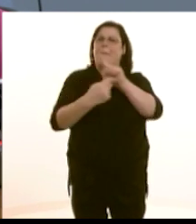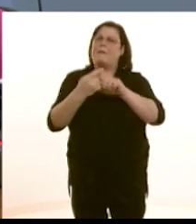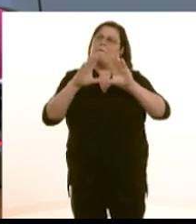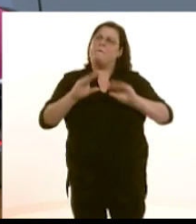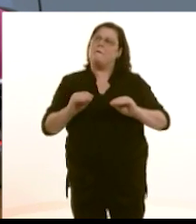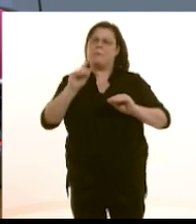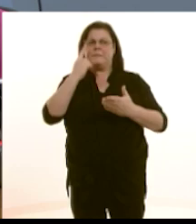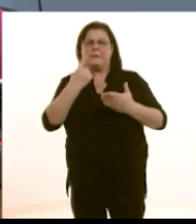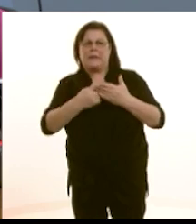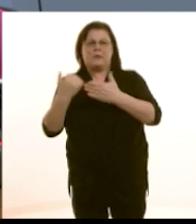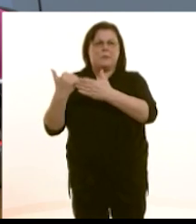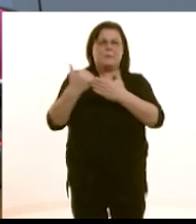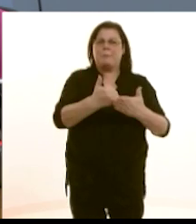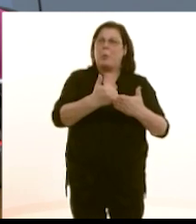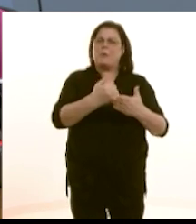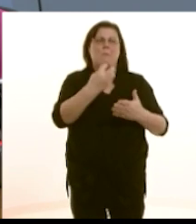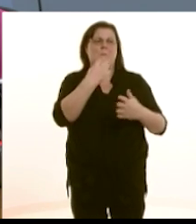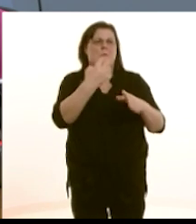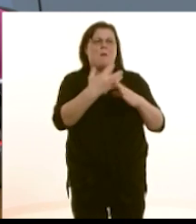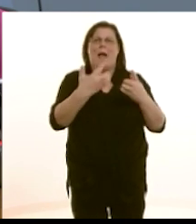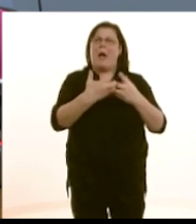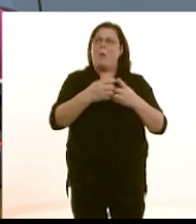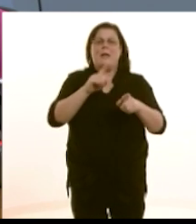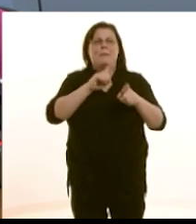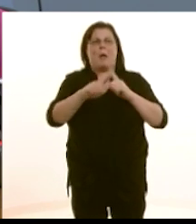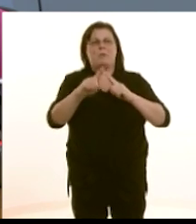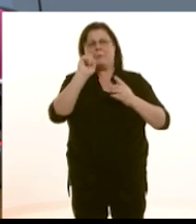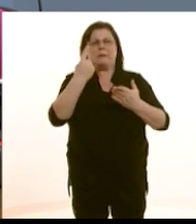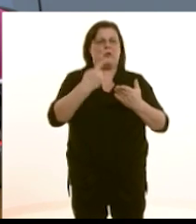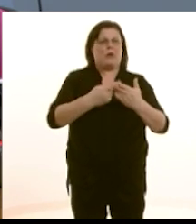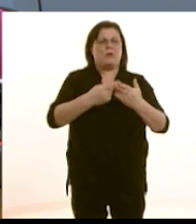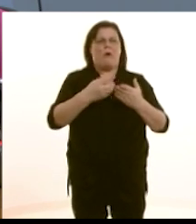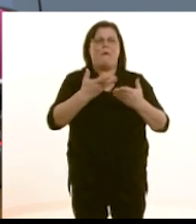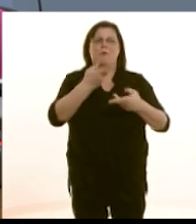the Welsh Government, particularly on business rates, to the steel industry here in Wales?